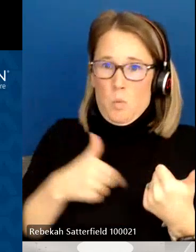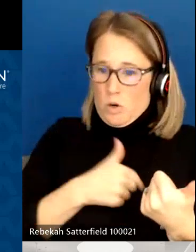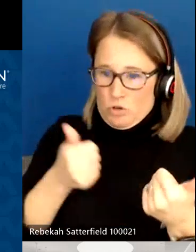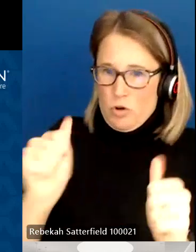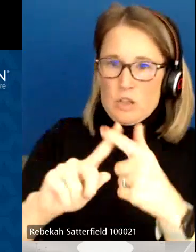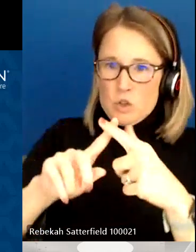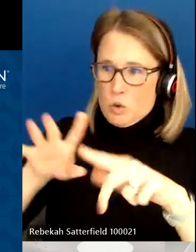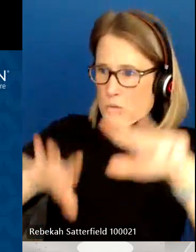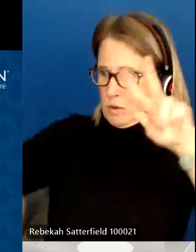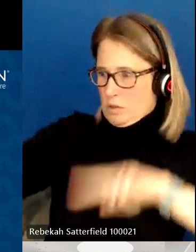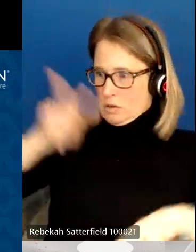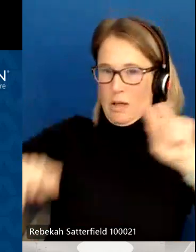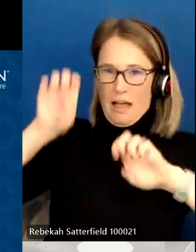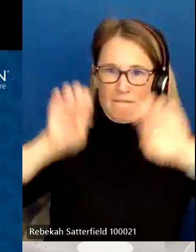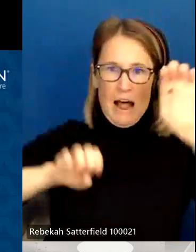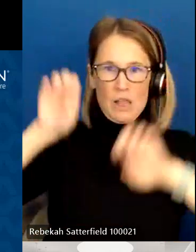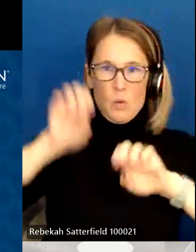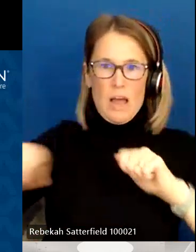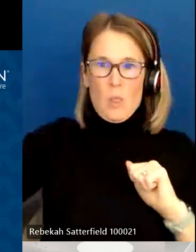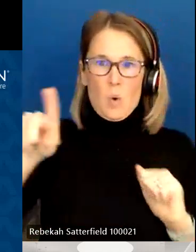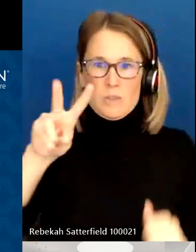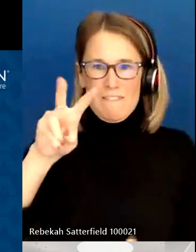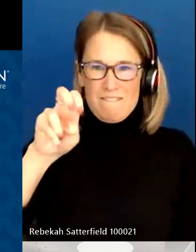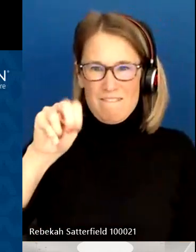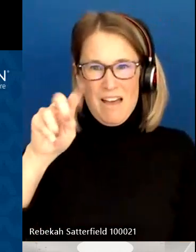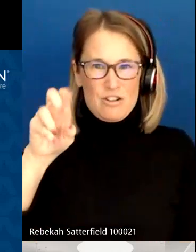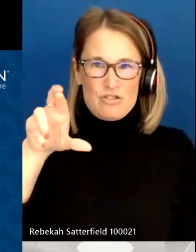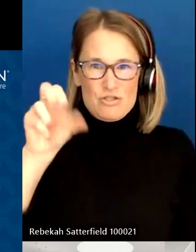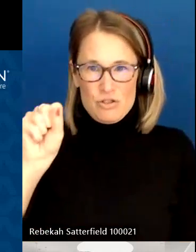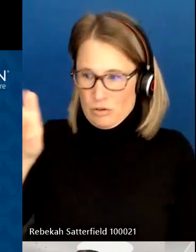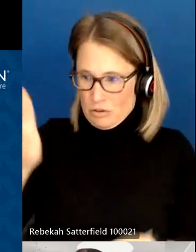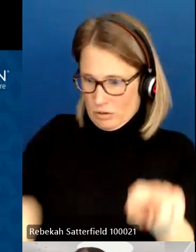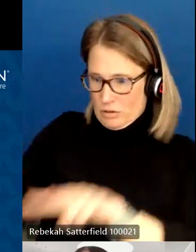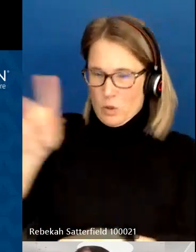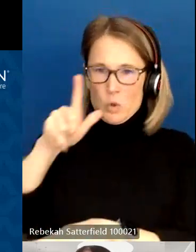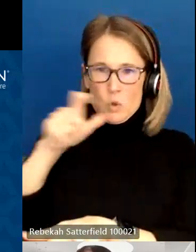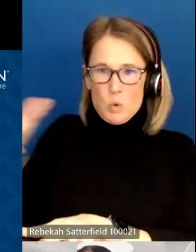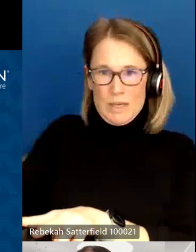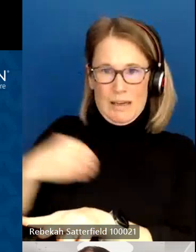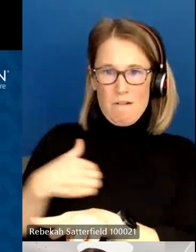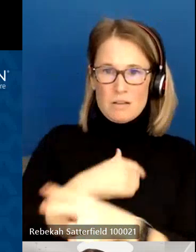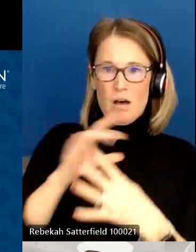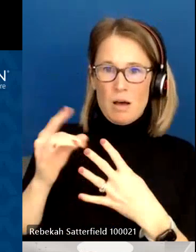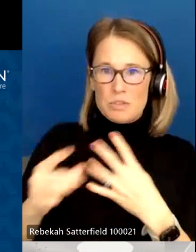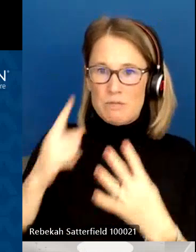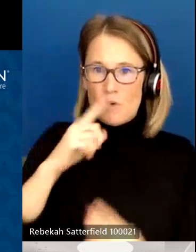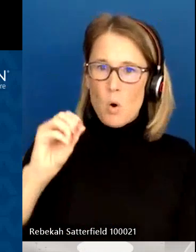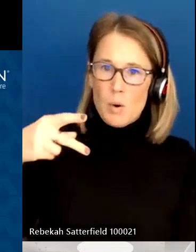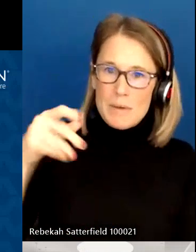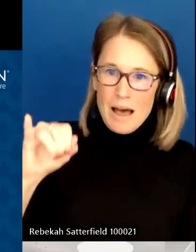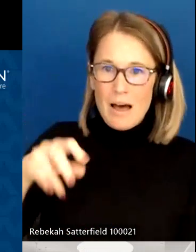that are giving us AI related things whether it's translation OPI VRI right and you've got